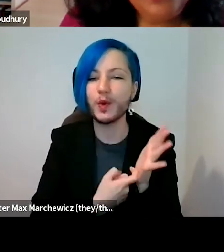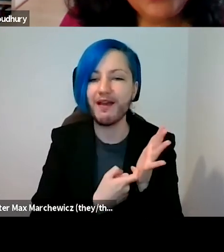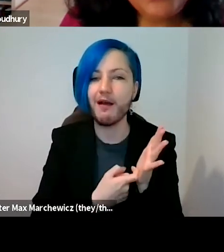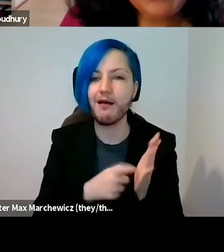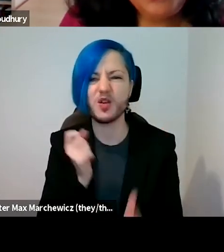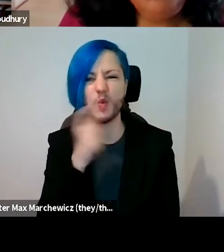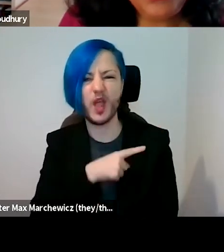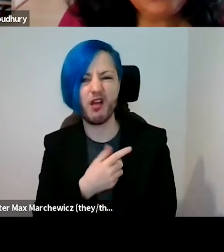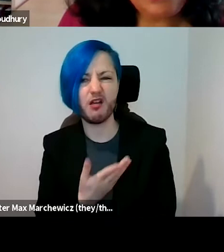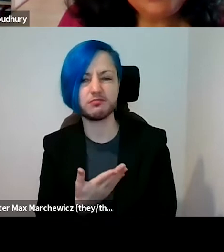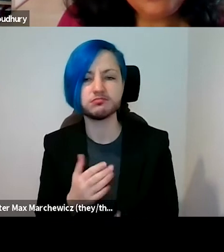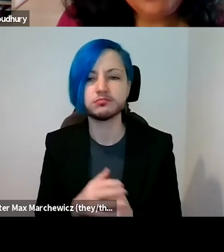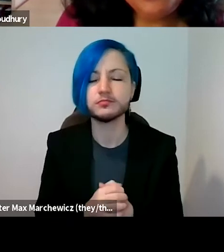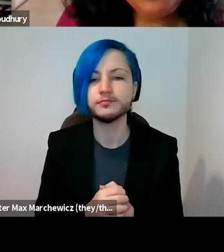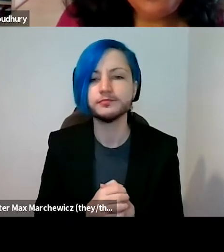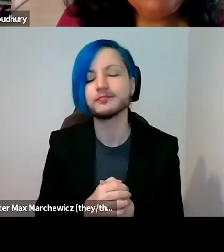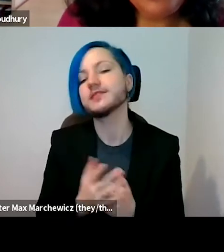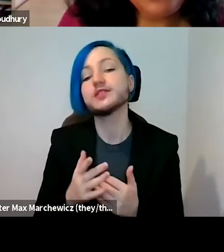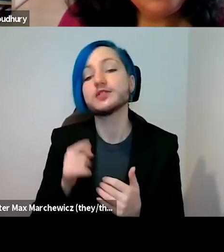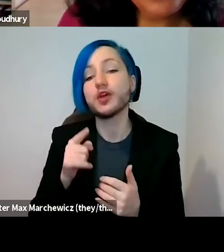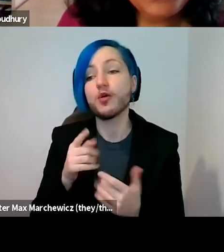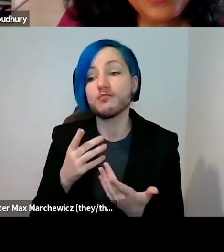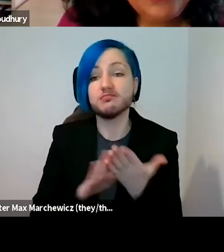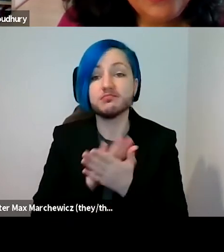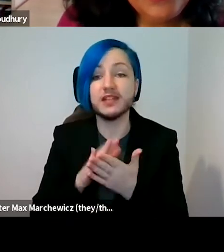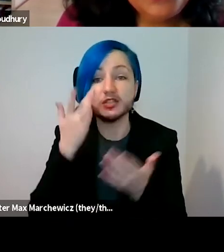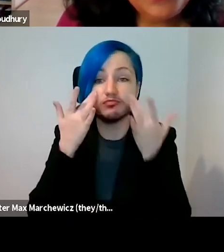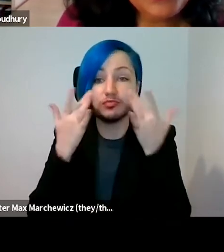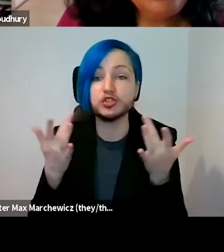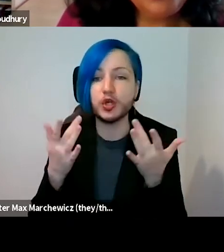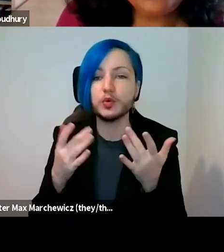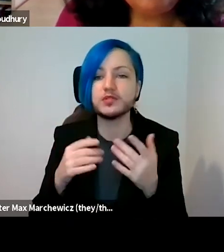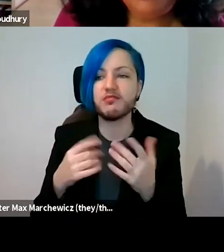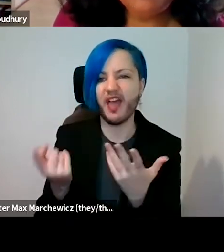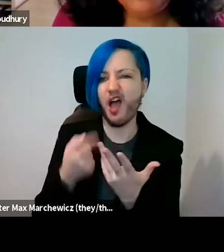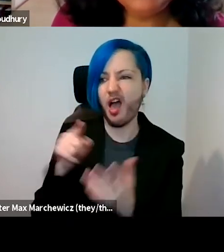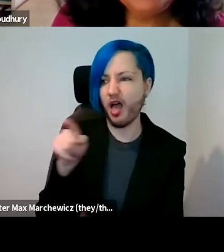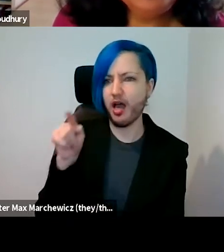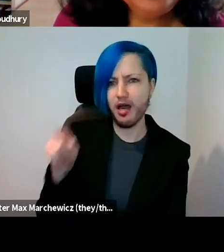in which being an other could qualify and curtail the traditional paths of maleness.